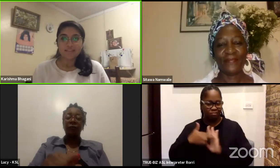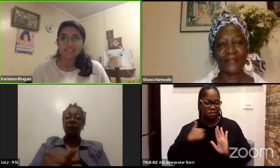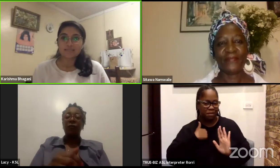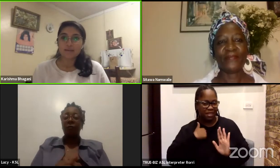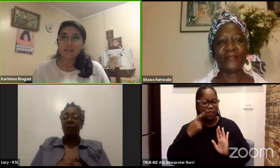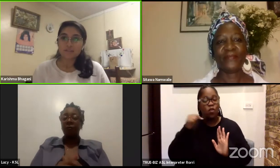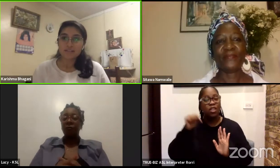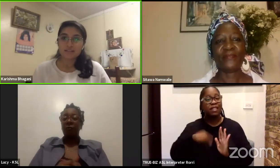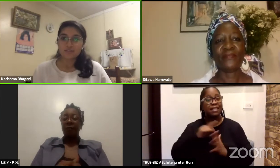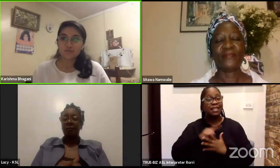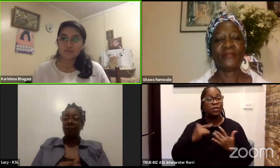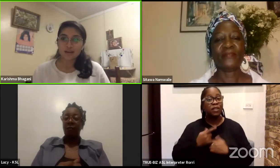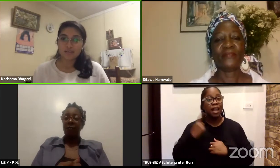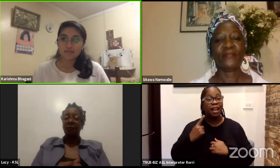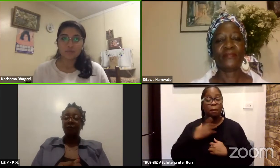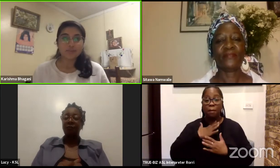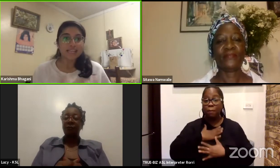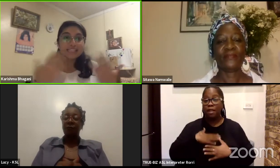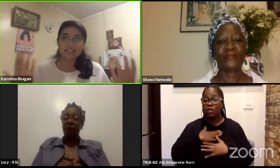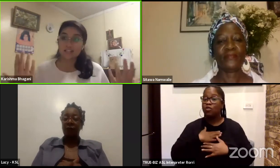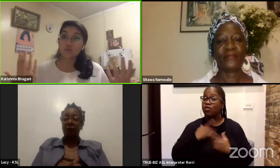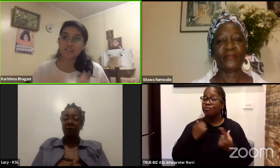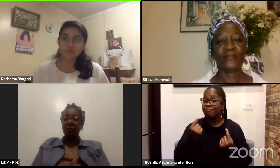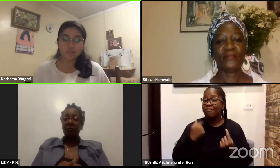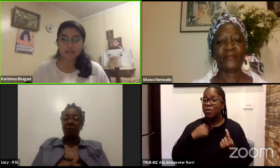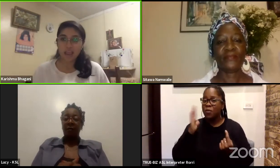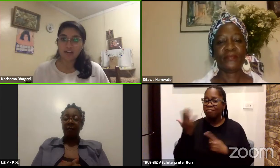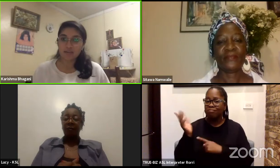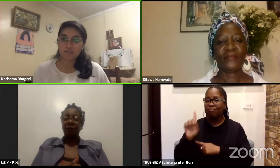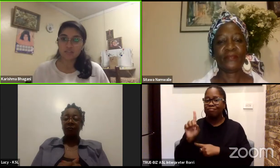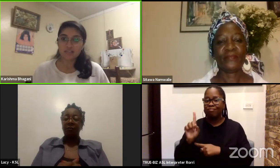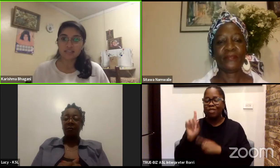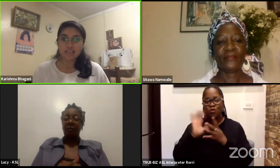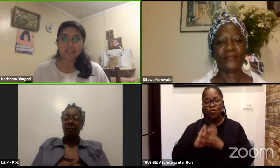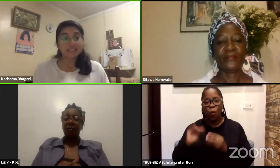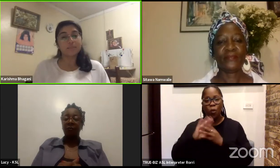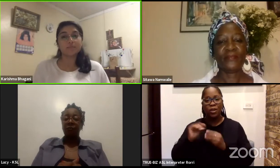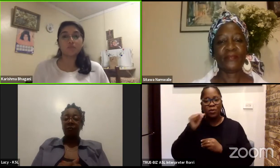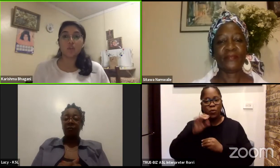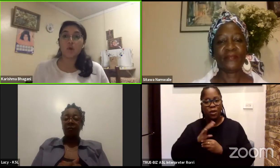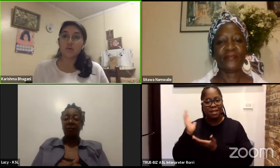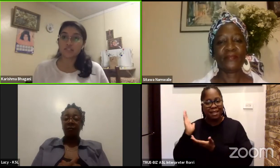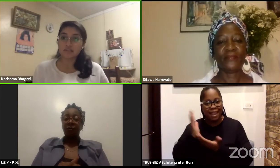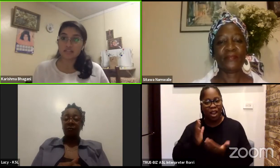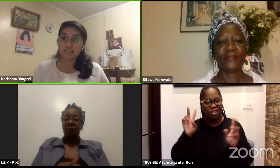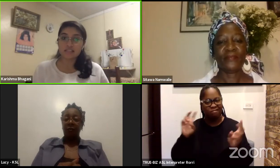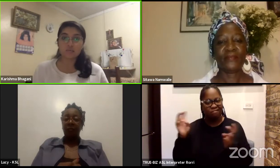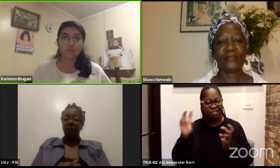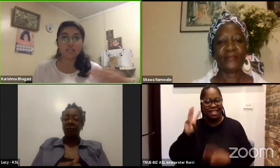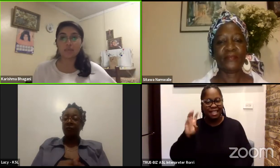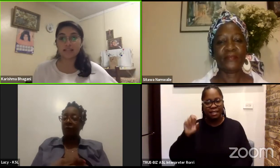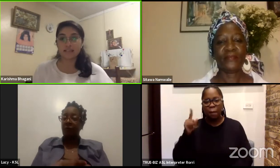It is my pleasure to be presenting The Stories Women Carry which is a six-episode long series that will take place